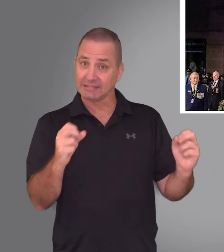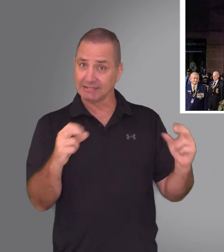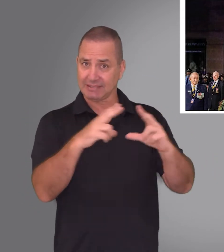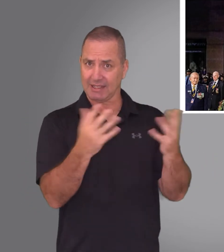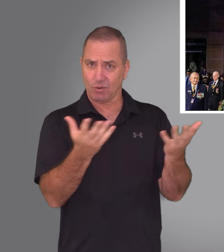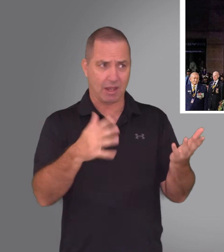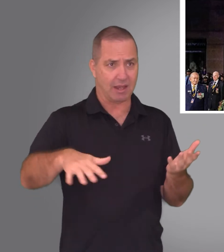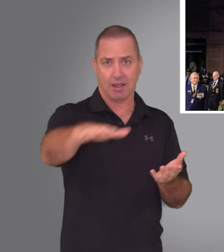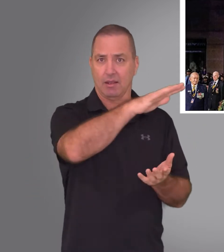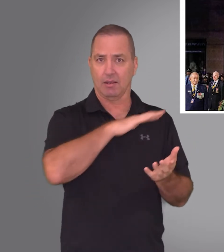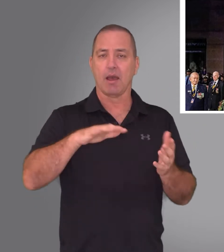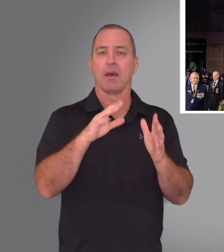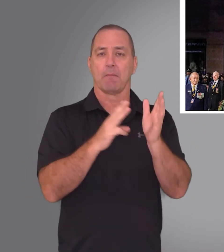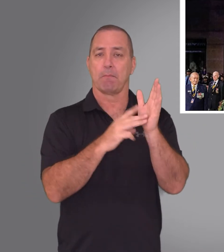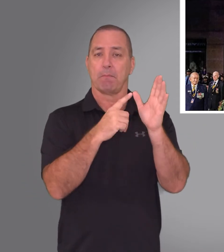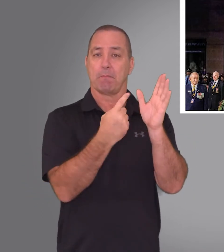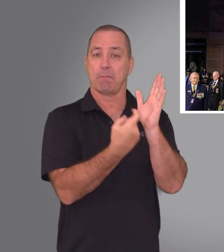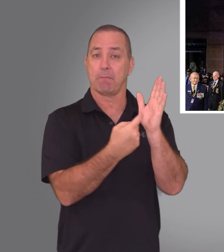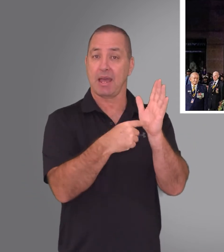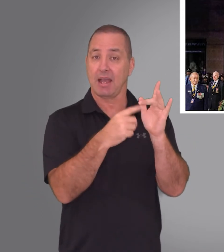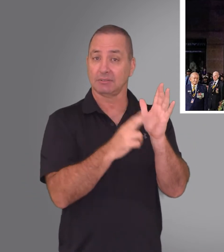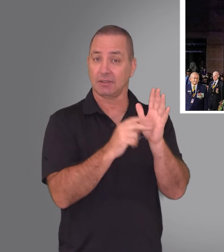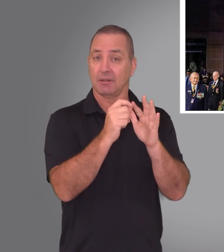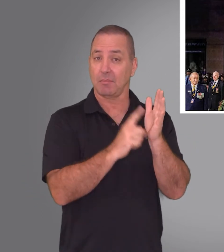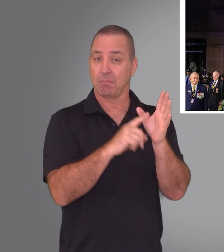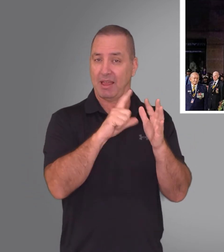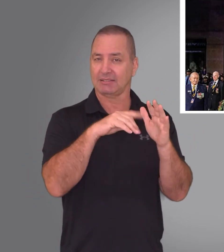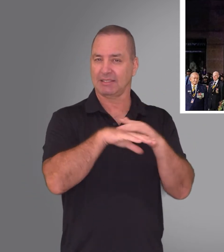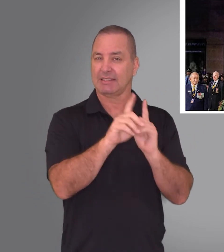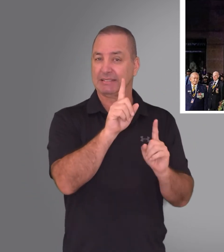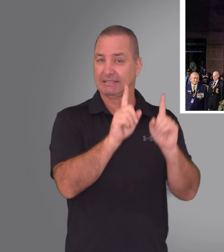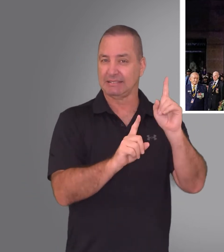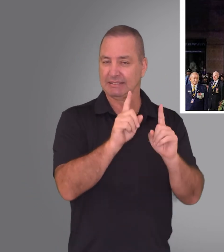The Sydney location is in Martin Place, which is in the city.